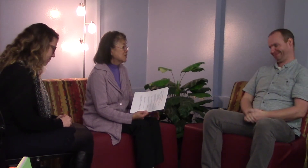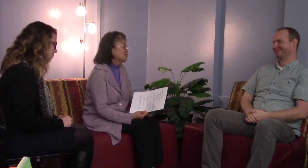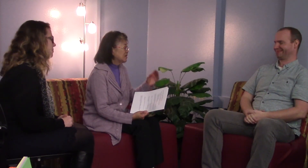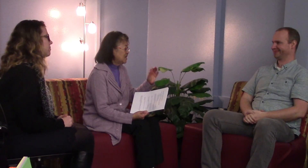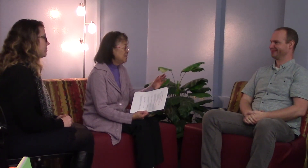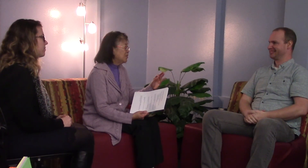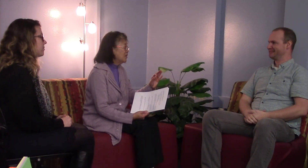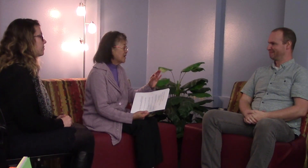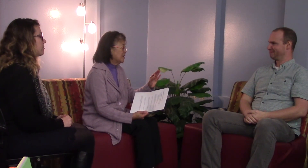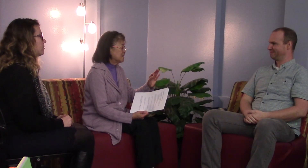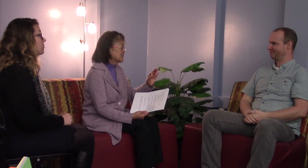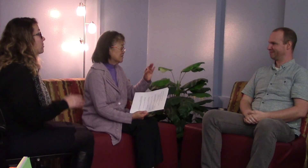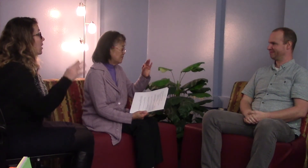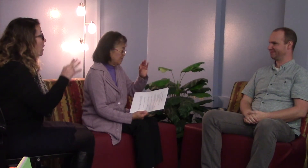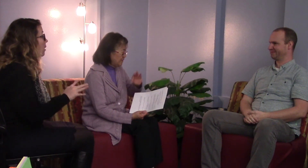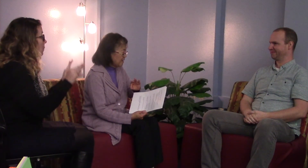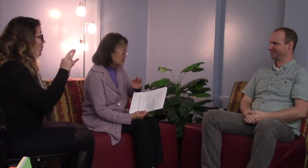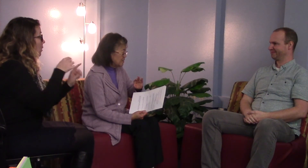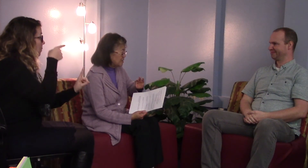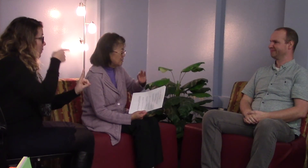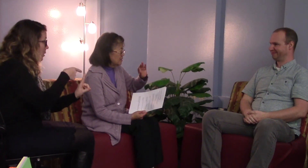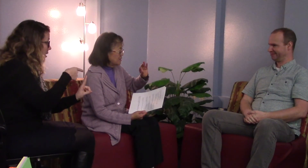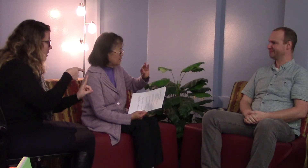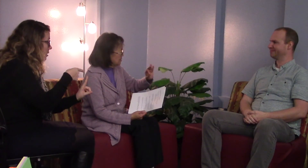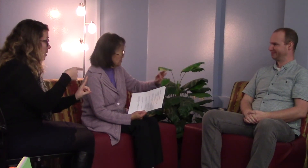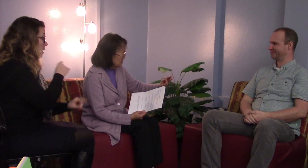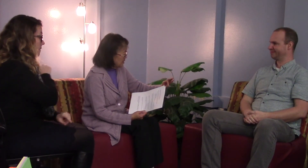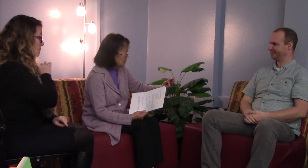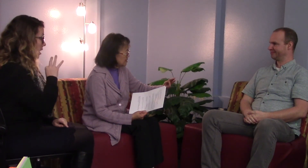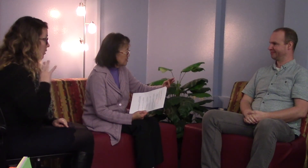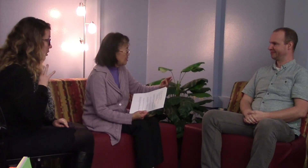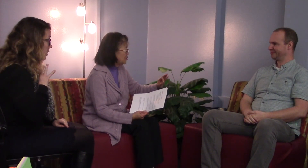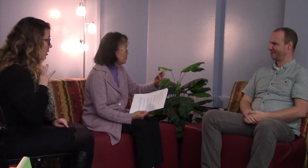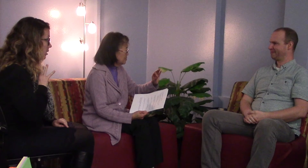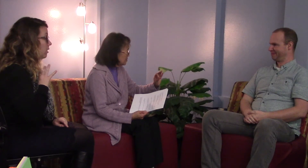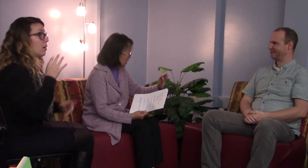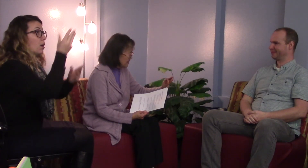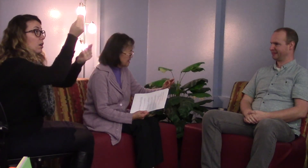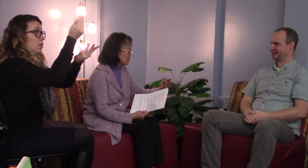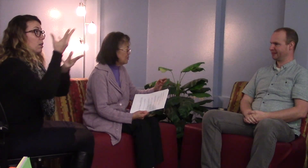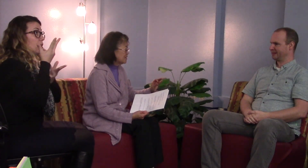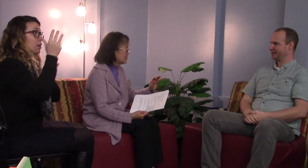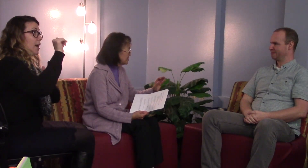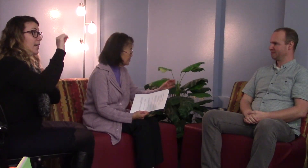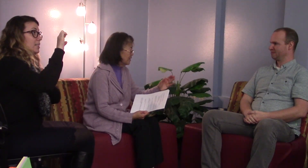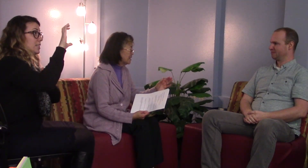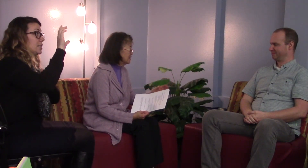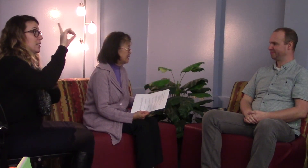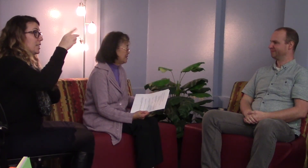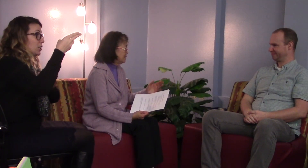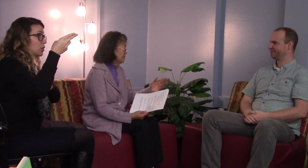Tu: So the key point is for the faculty getting the cue, asking questions directly